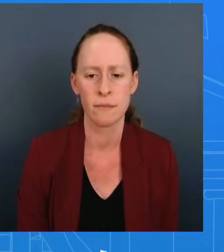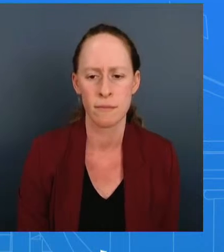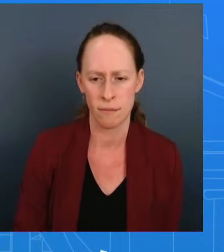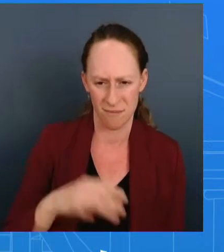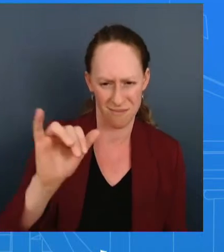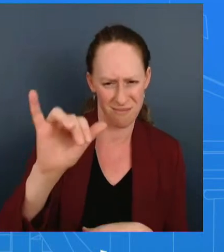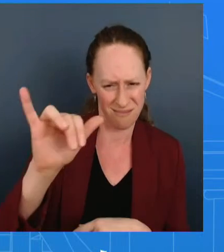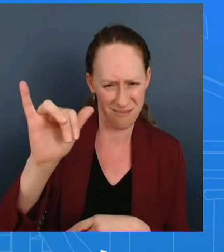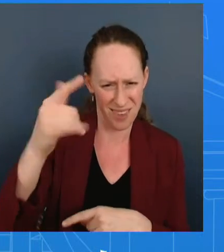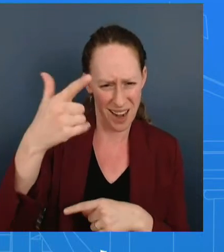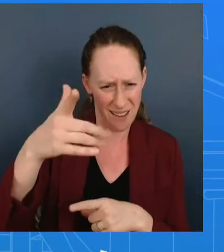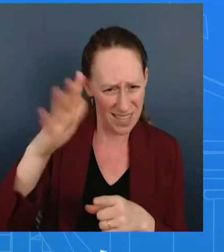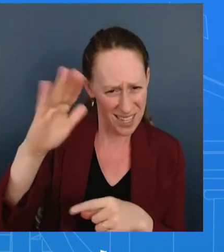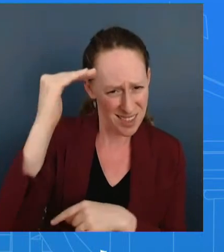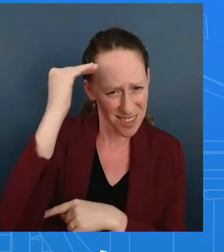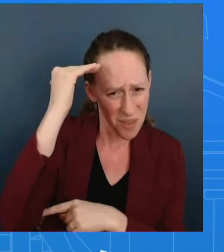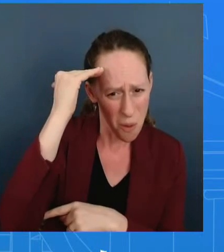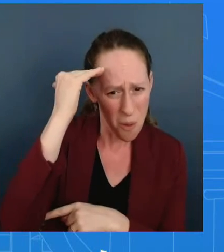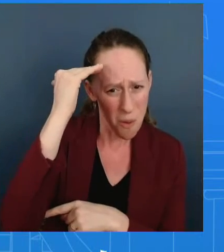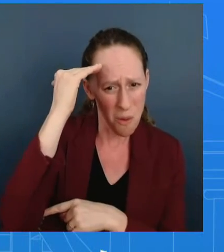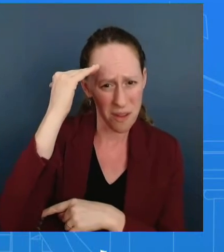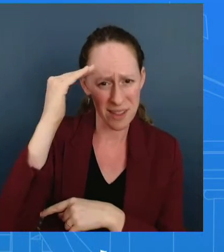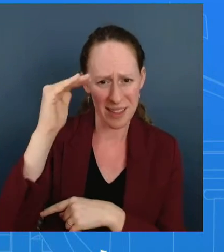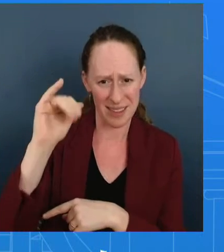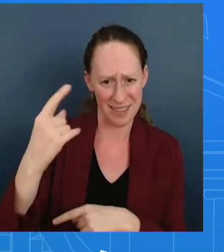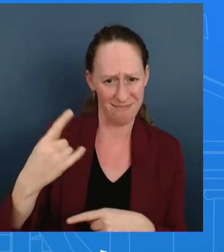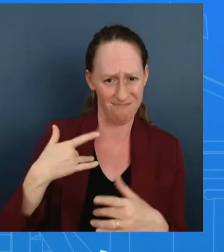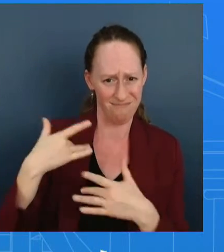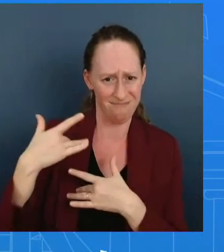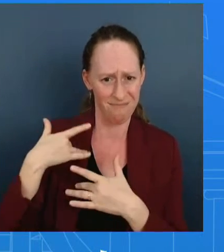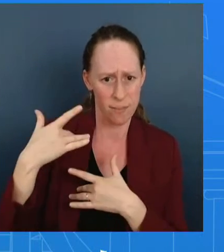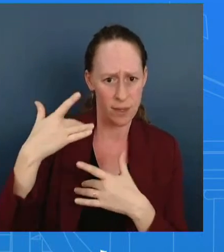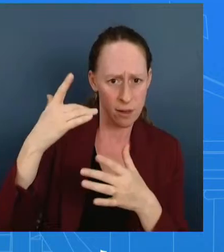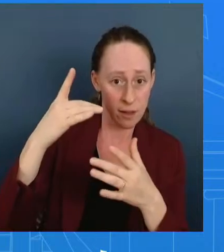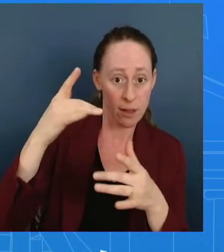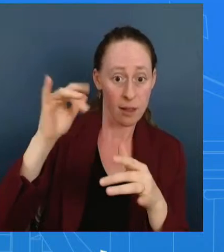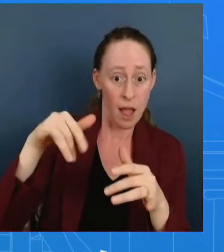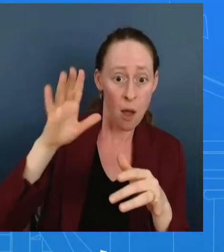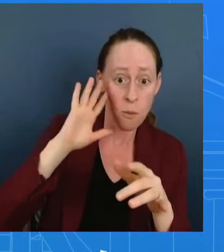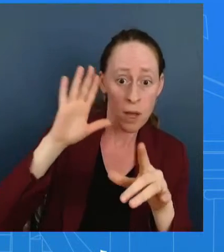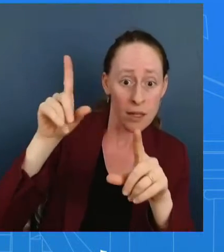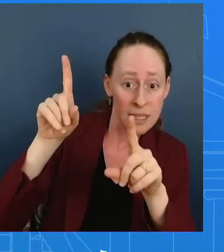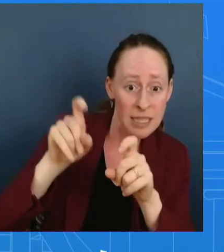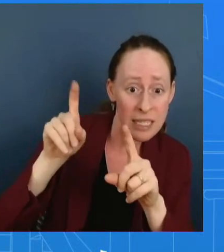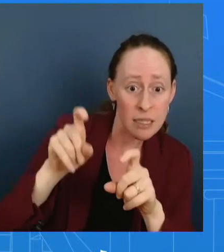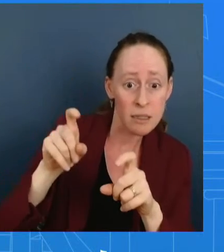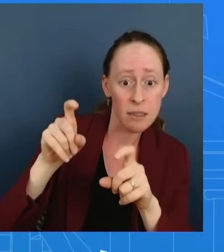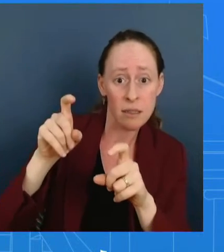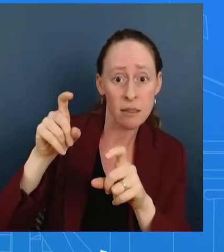that I was getting that day was in -- the way that I was hearing the question was about the medical exam.